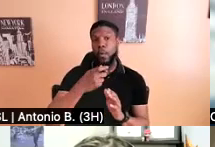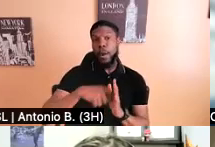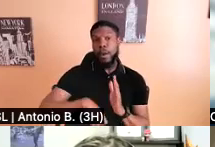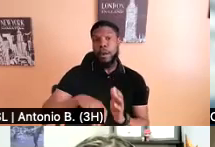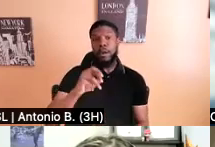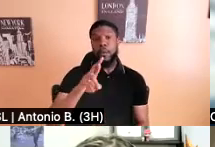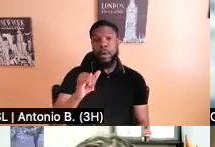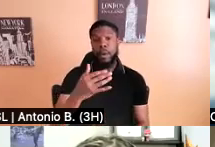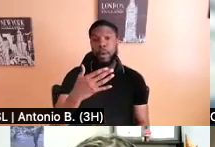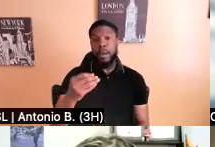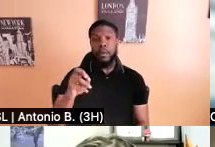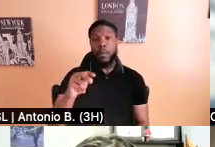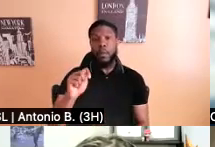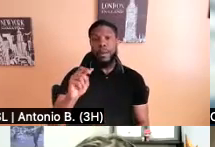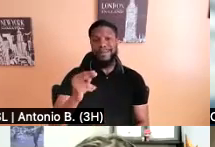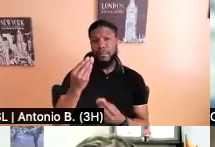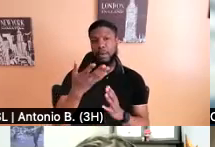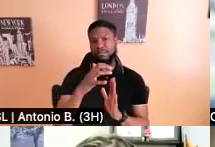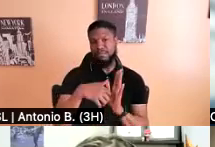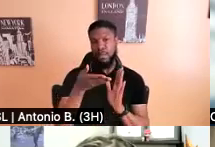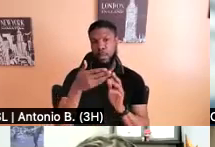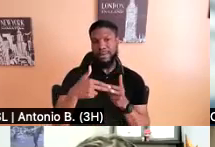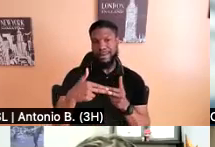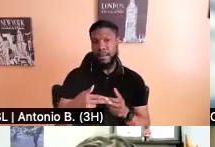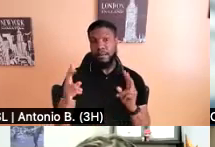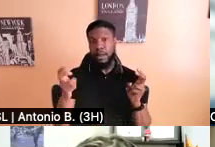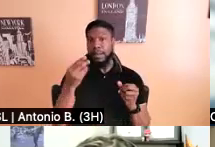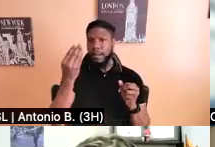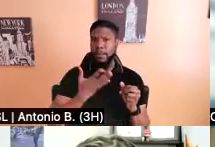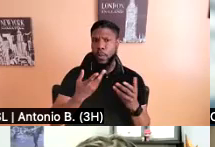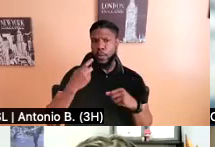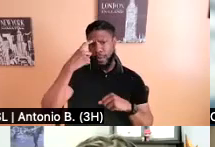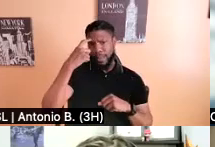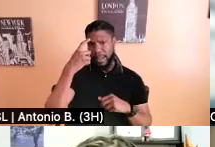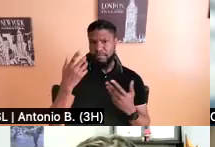Me What You Really Think: Lessons from Negative Student Feedback. This was inspired by-- We saw